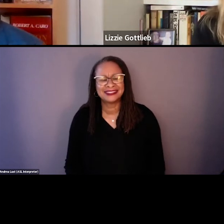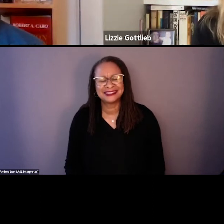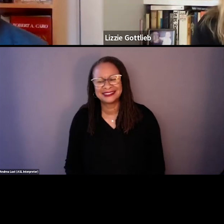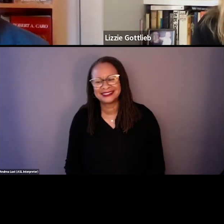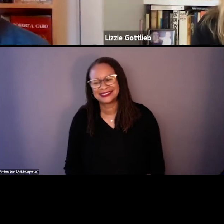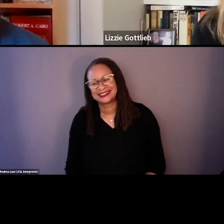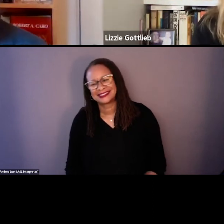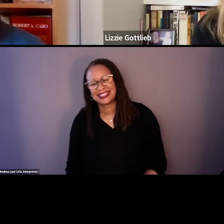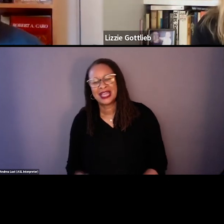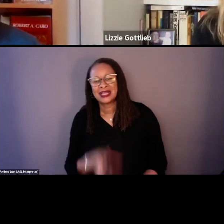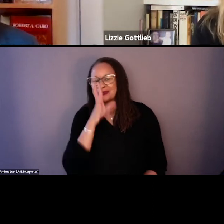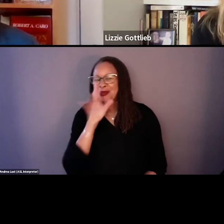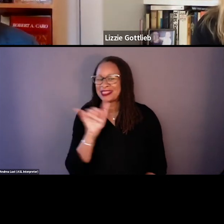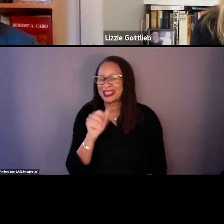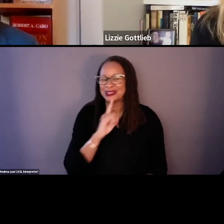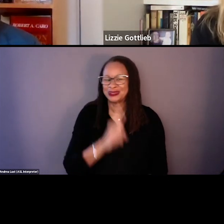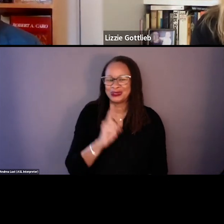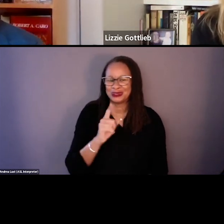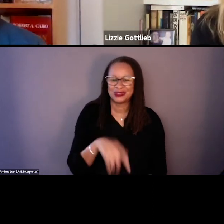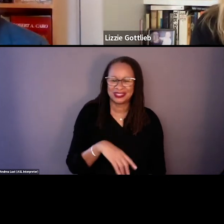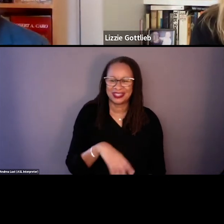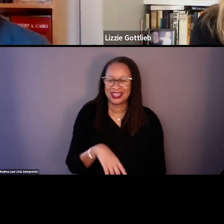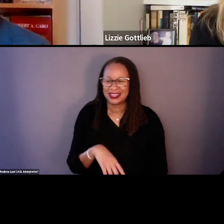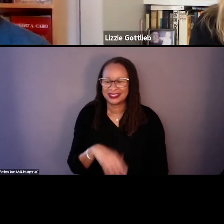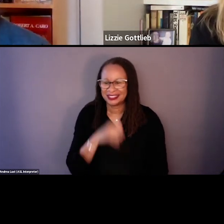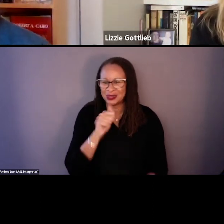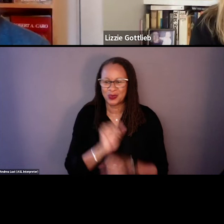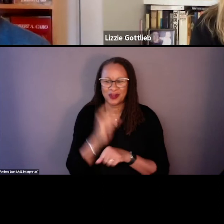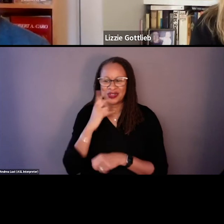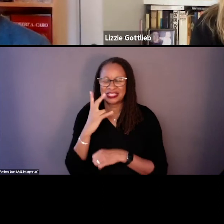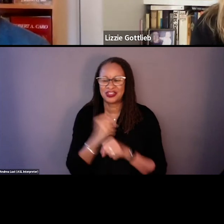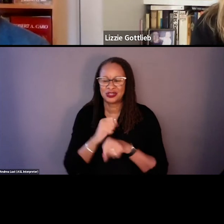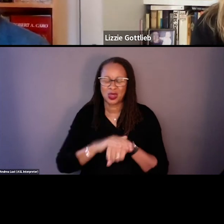They're both- they're men who really don't- they're not interested in self-promotion,